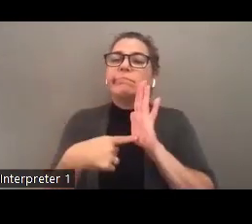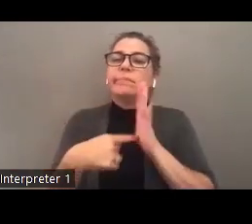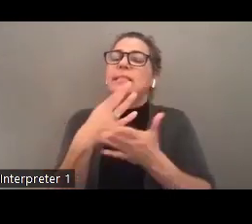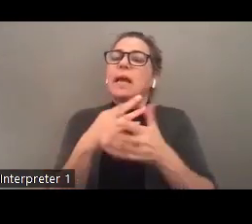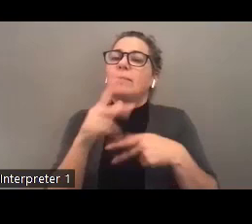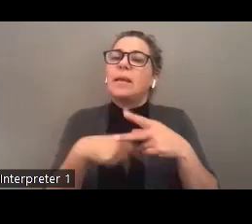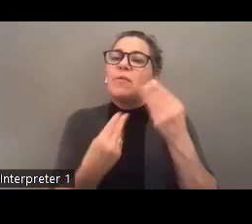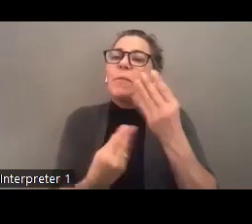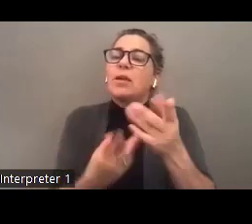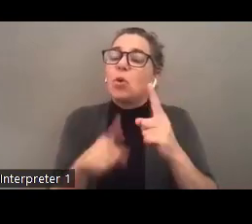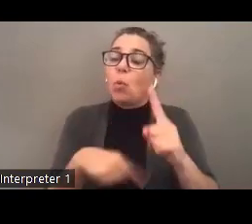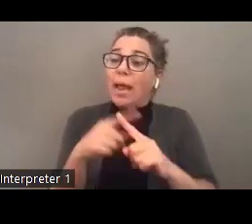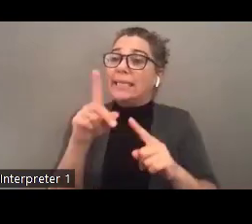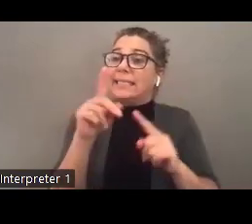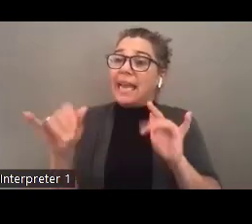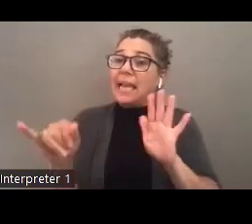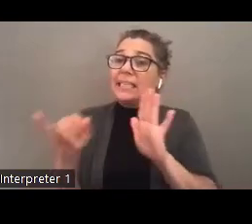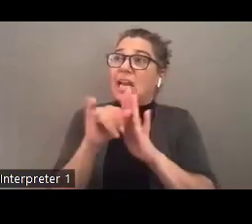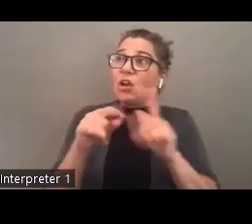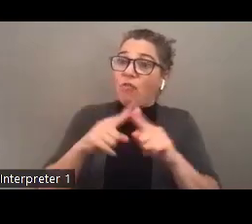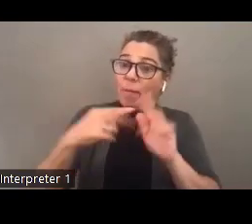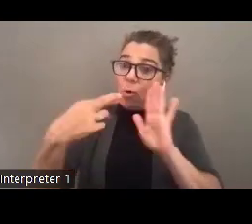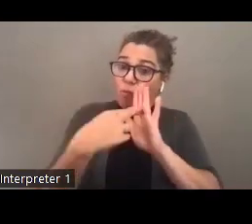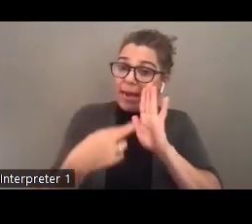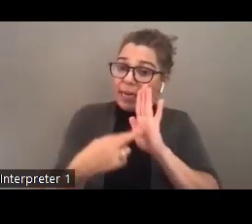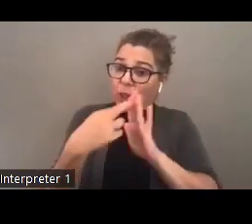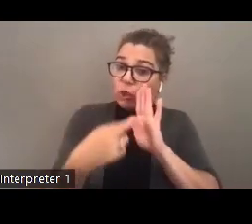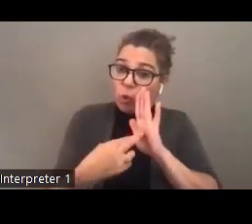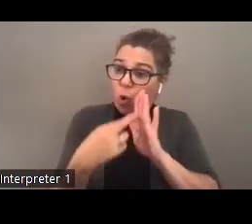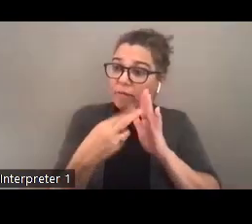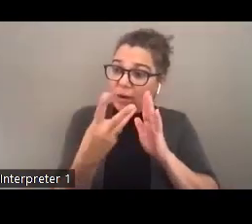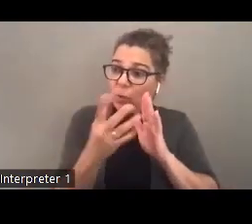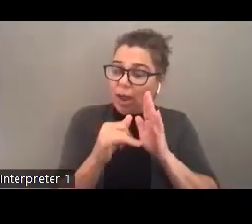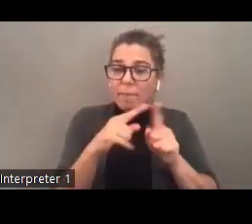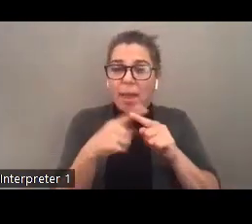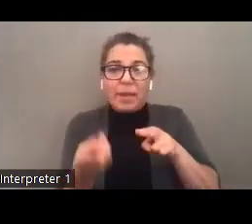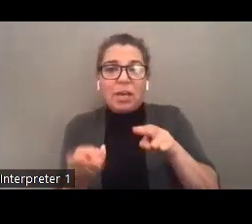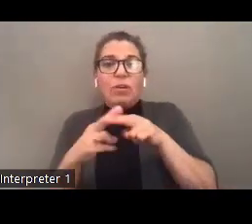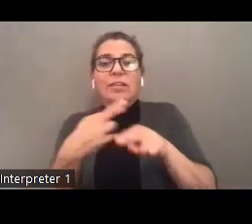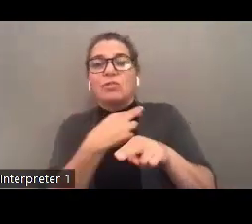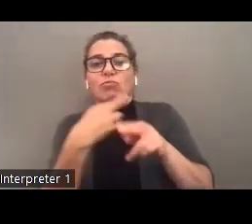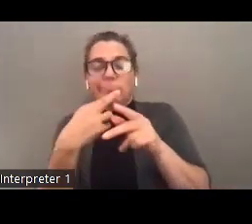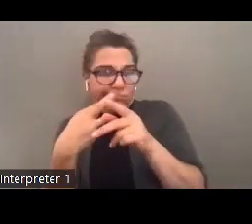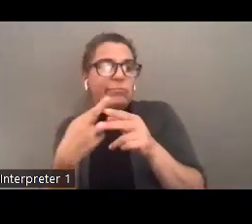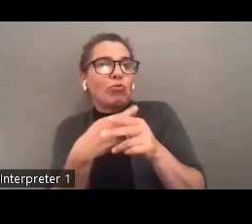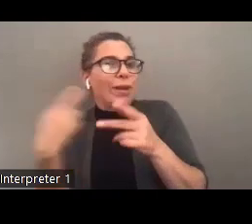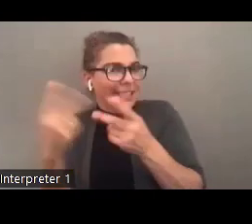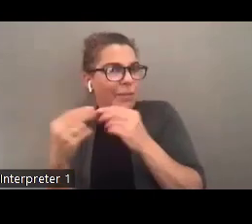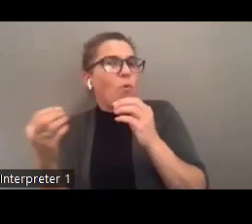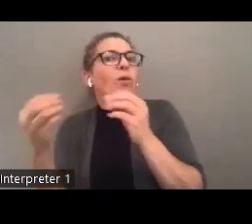even when de-identified from a regulatory perspective, may increase the risk of identifiability of research participants